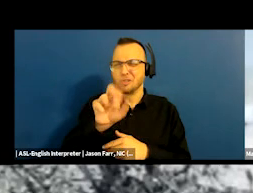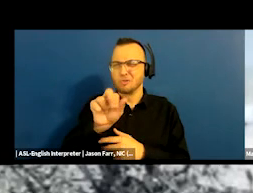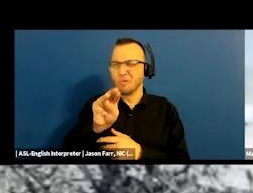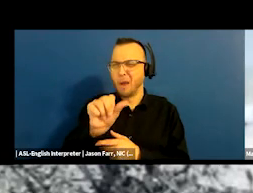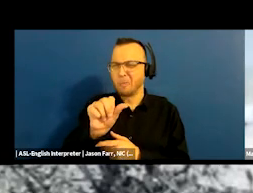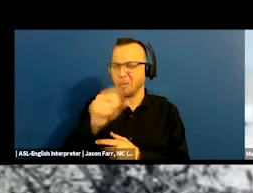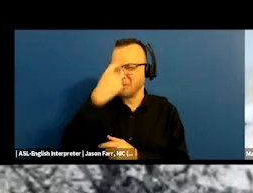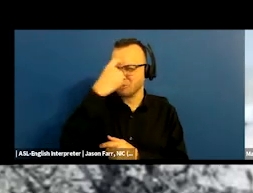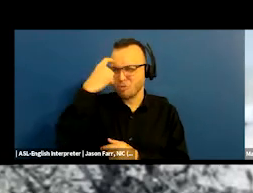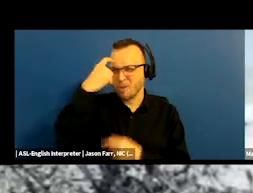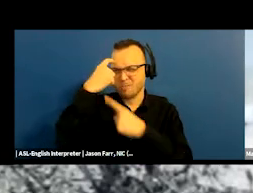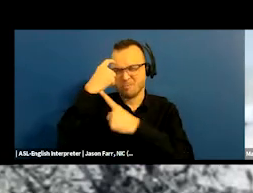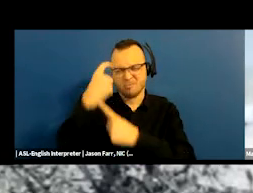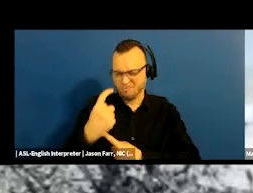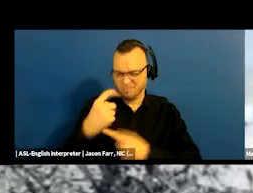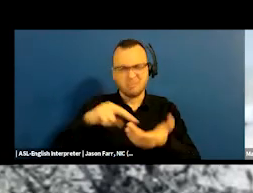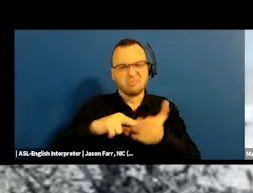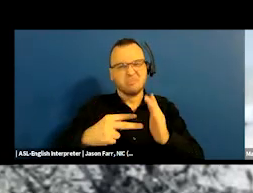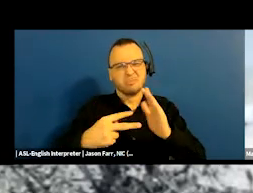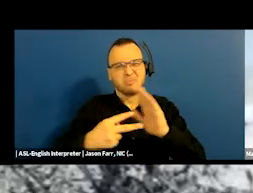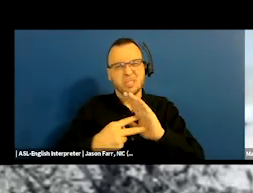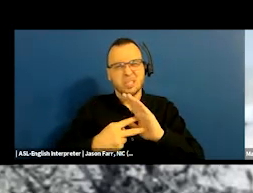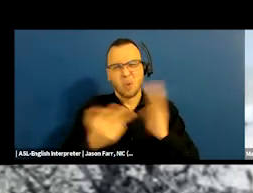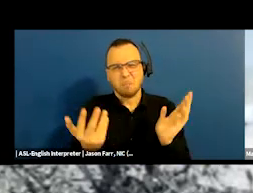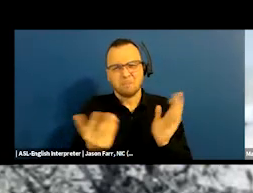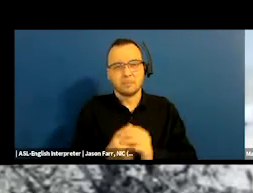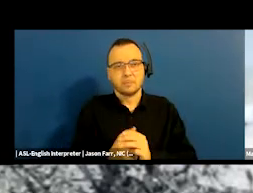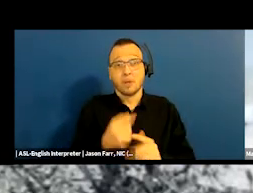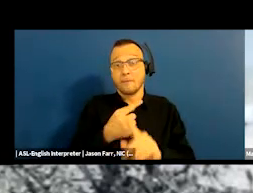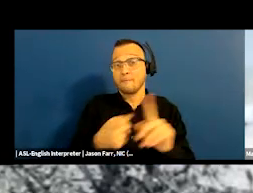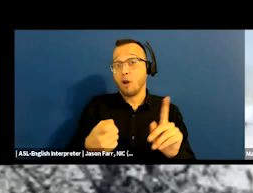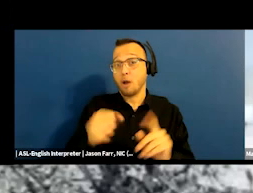we wanna keep this as our fish tank, if you will, as we continue our conversation.